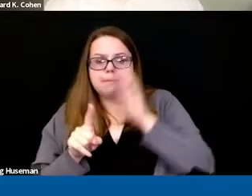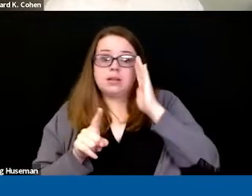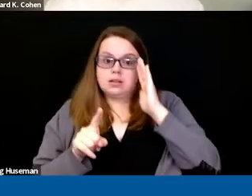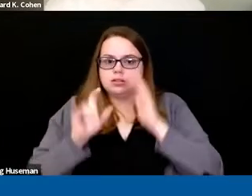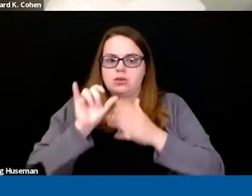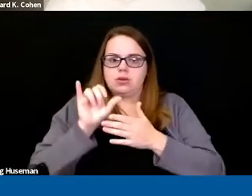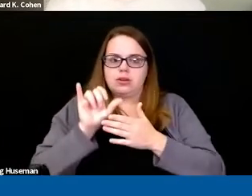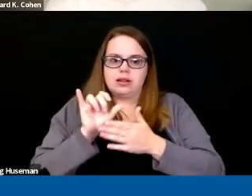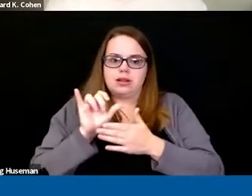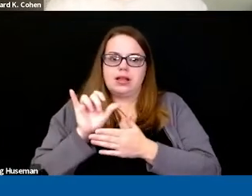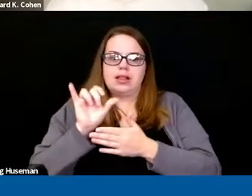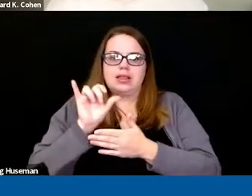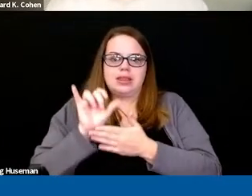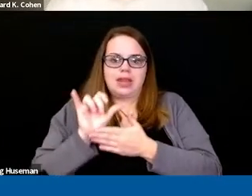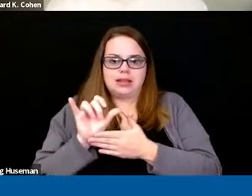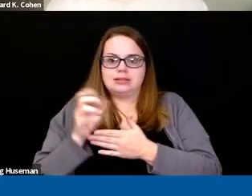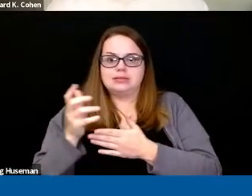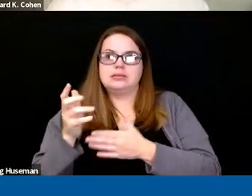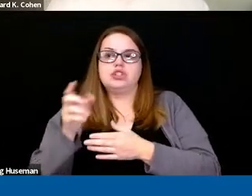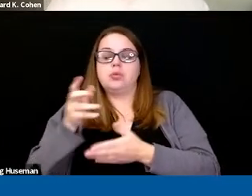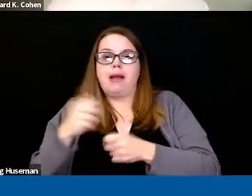not a proper solution, you could be making things worse.